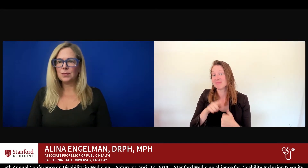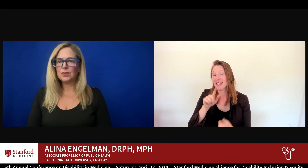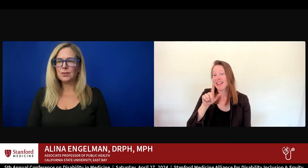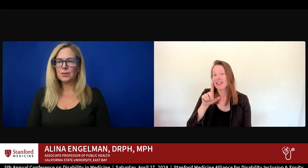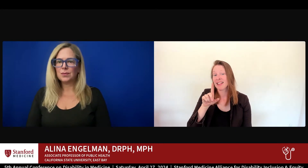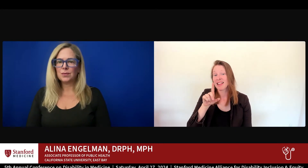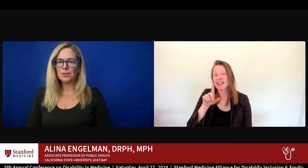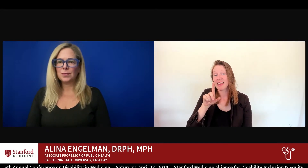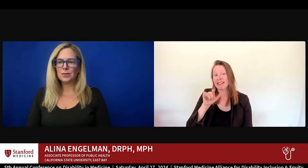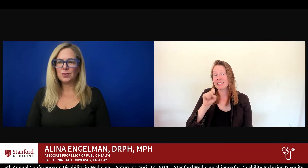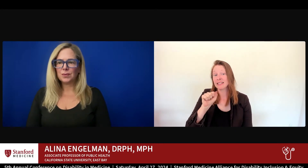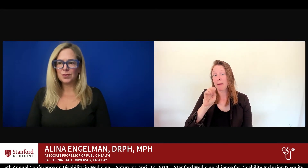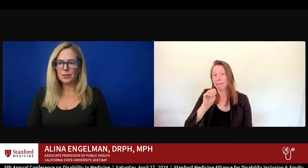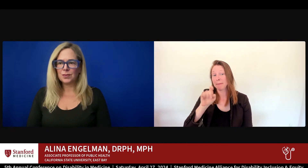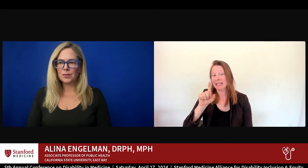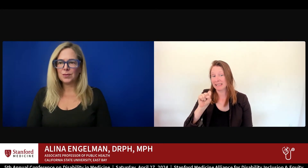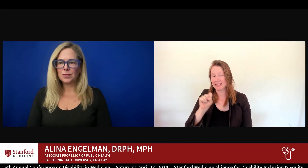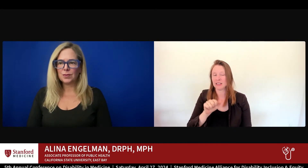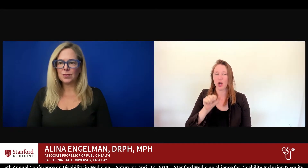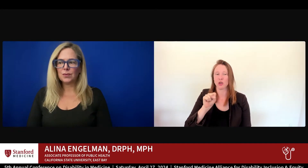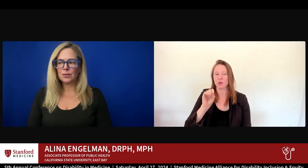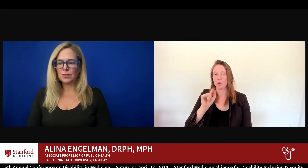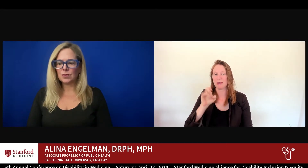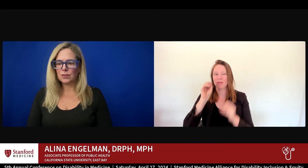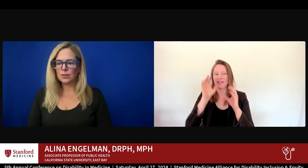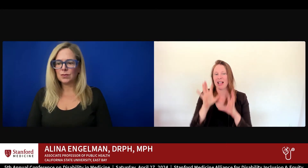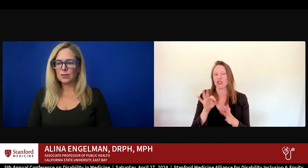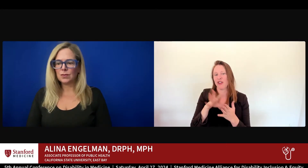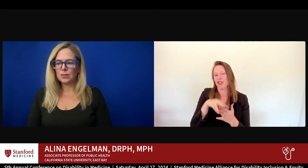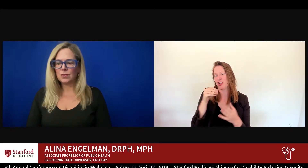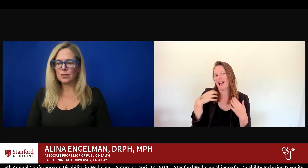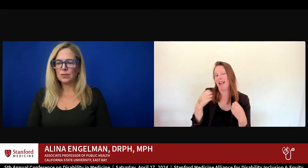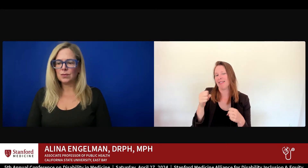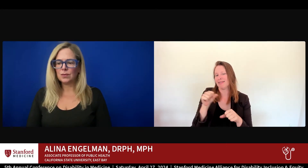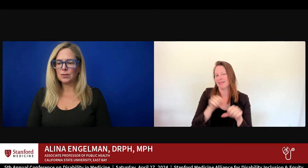We have such an amazing panel. I'd like to introduce Lisa Meeks, she's an Associate